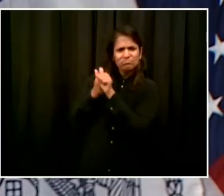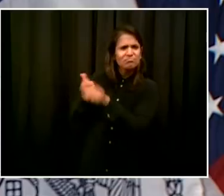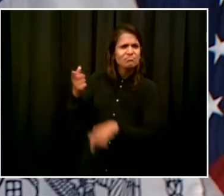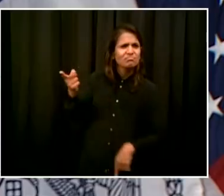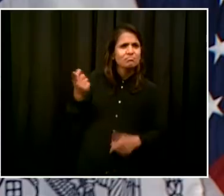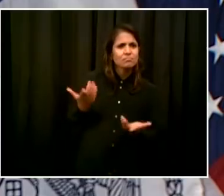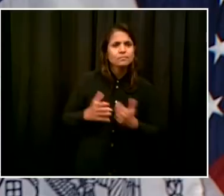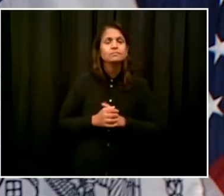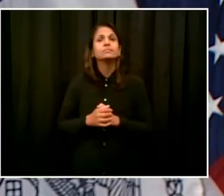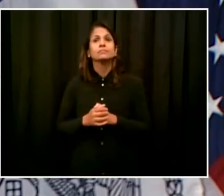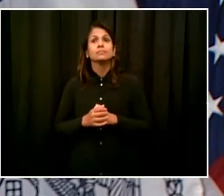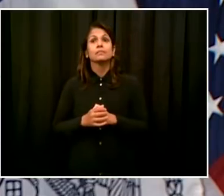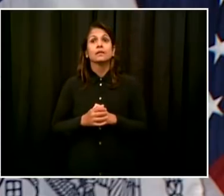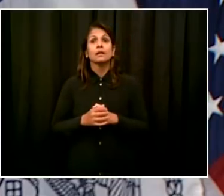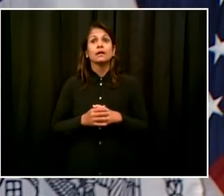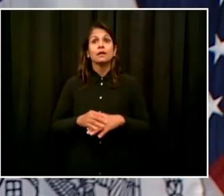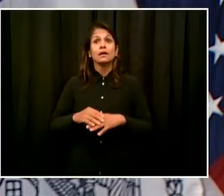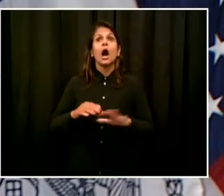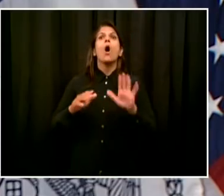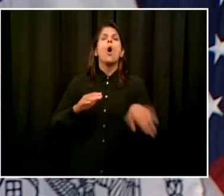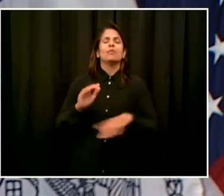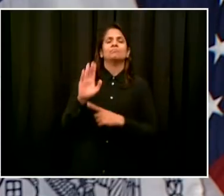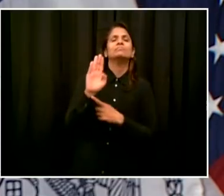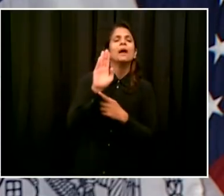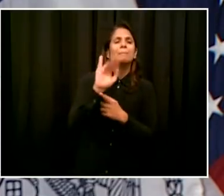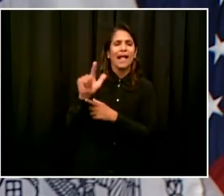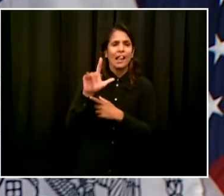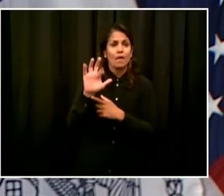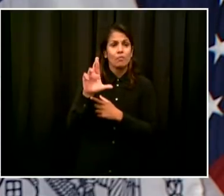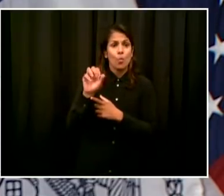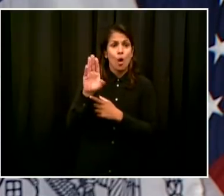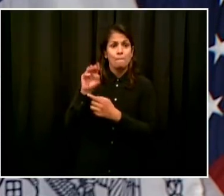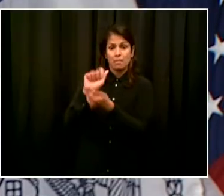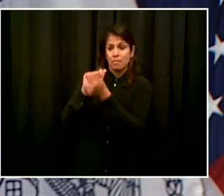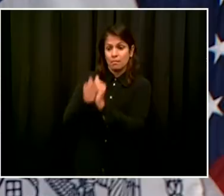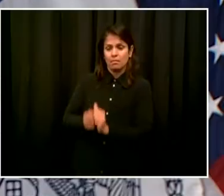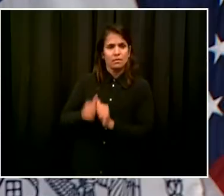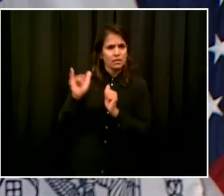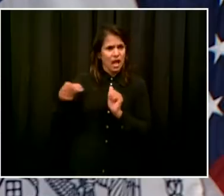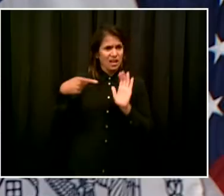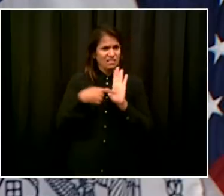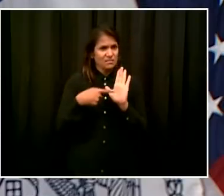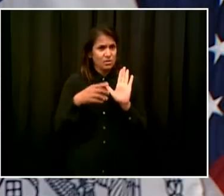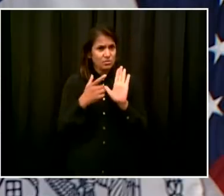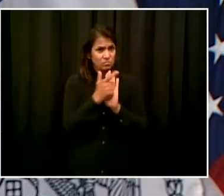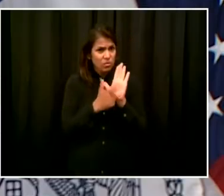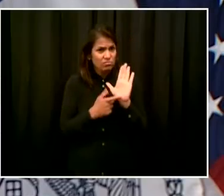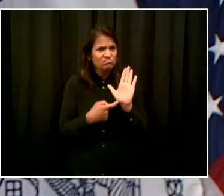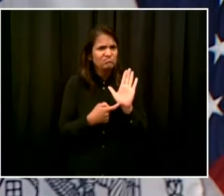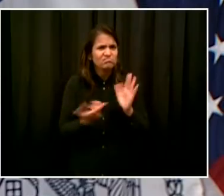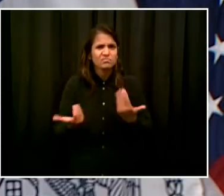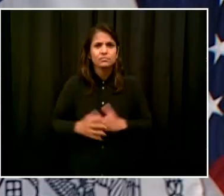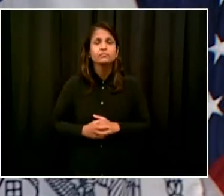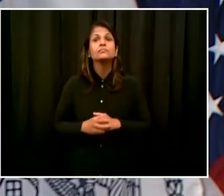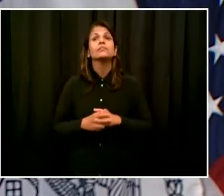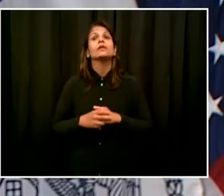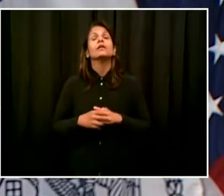JULIET, I WAS WANT TO REMIND PEOPLE, I START THIS WAY EVERY TIME, THT AW E HAV EDET ALWITH SOMETHING